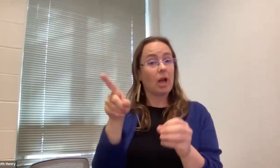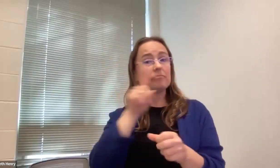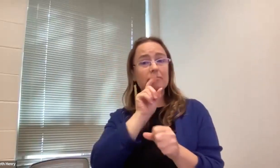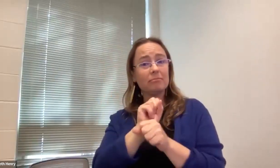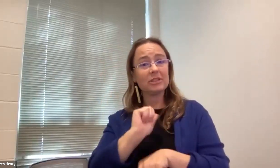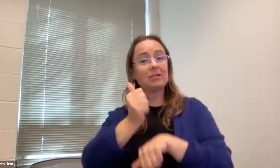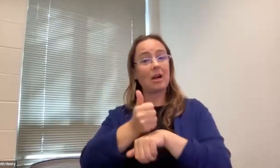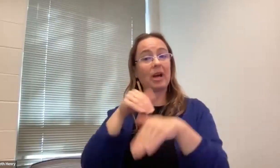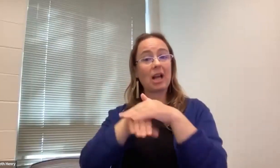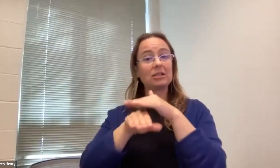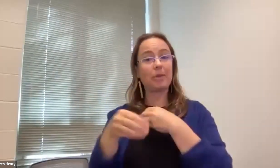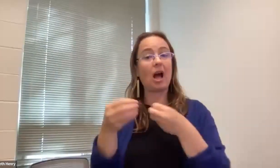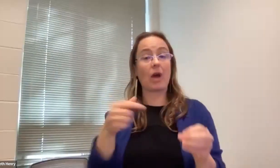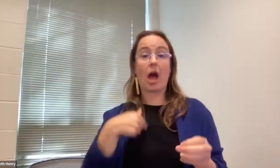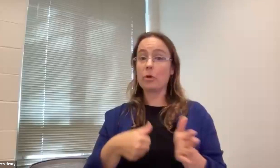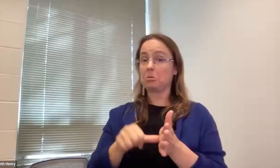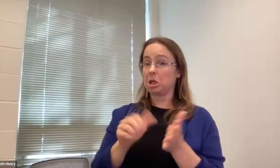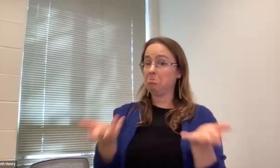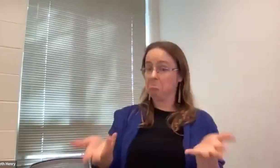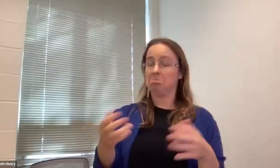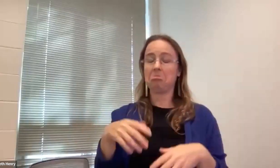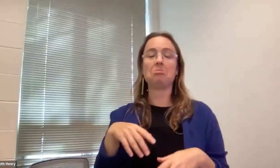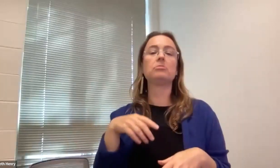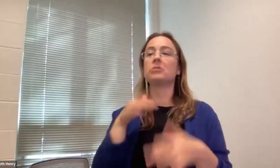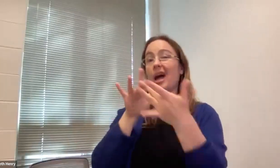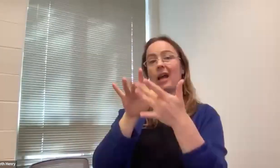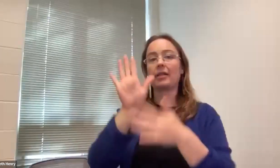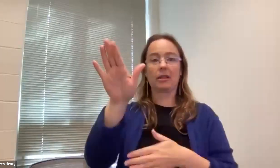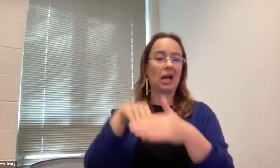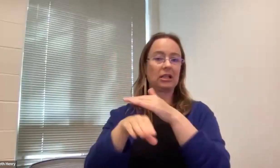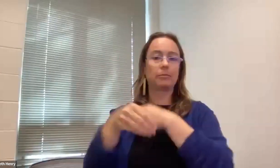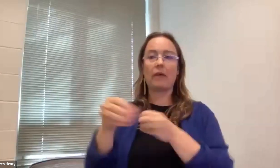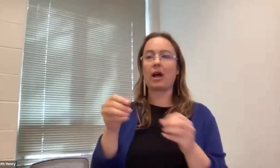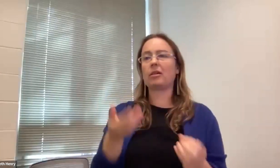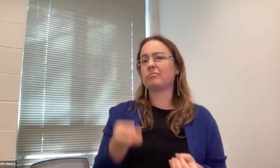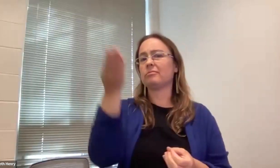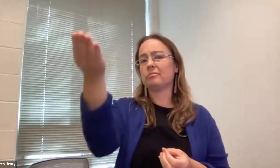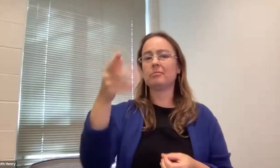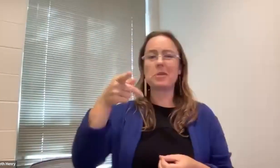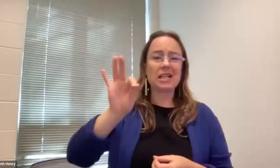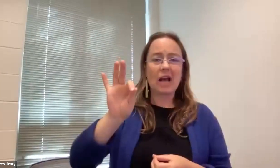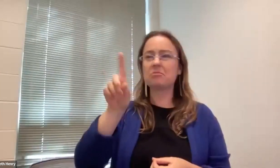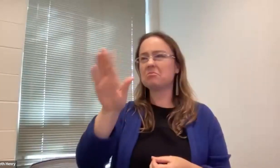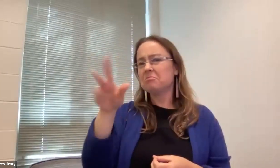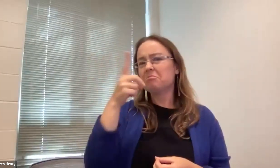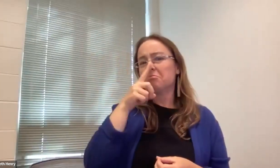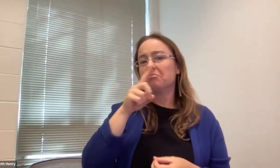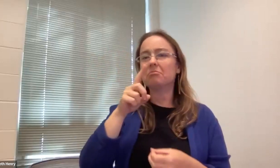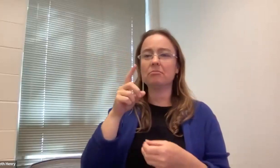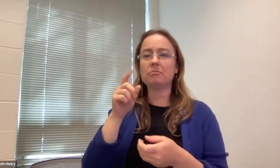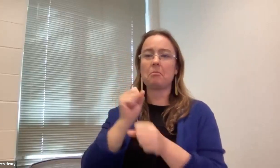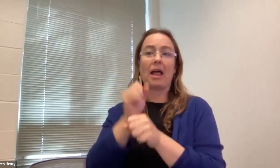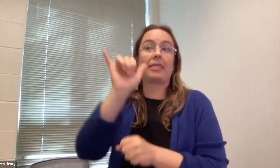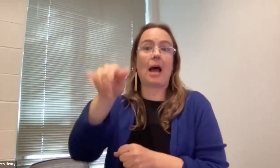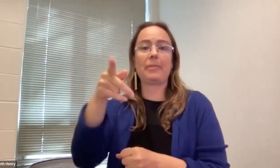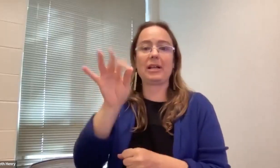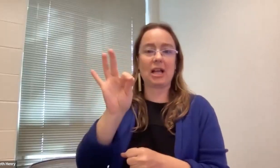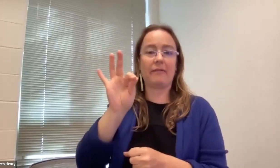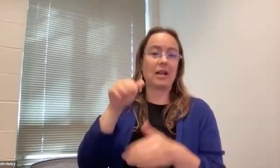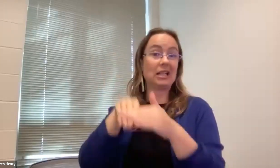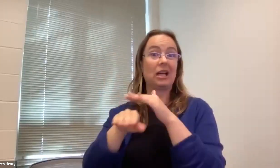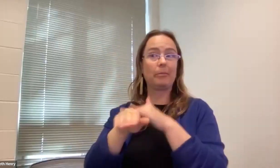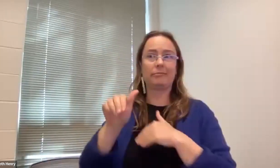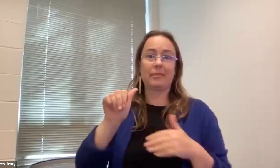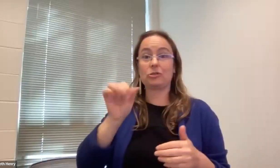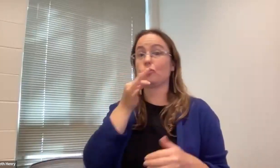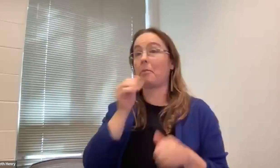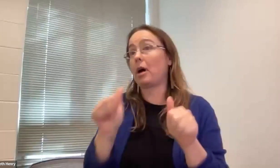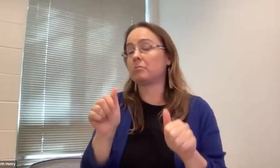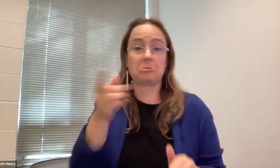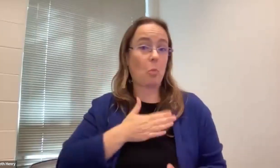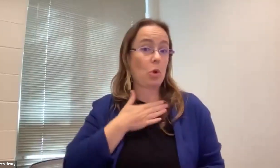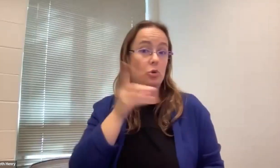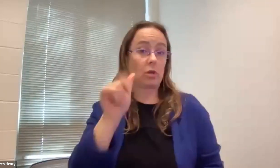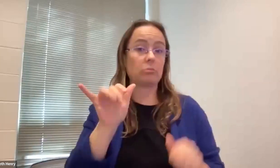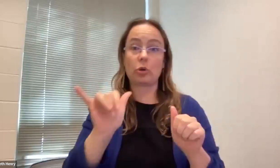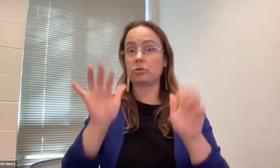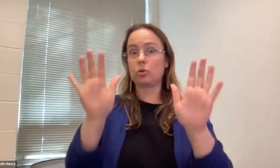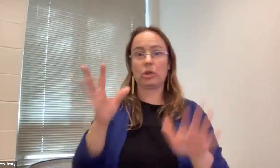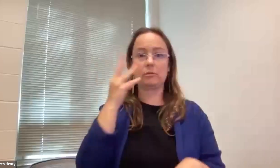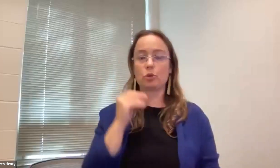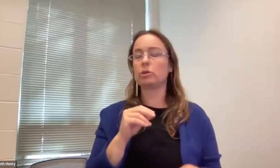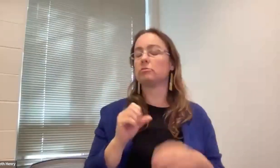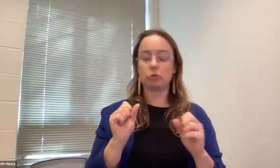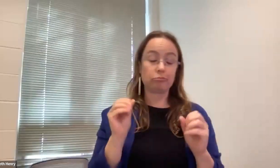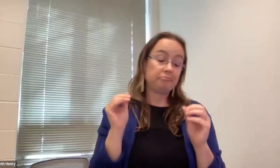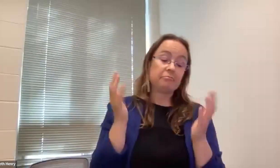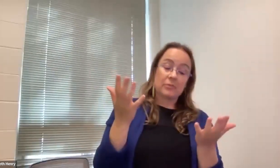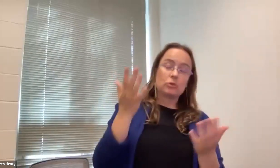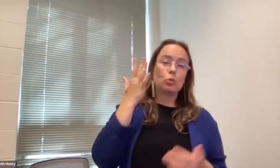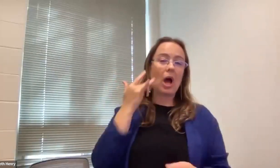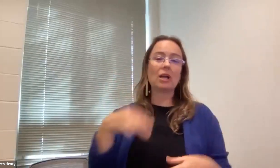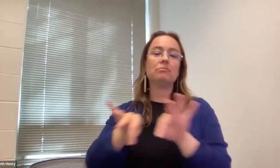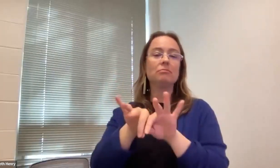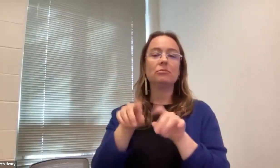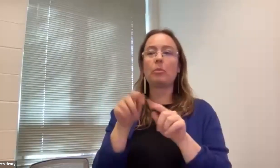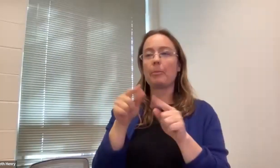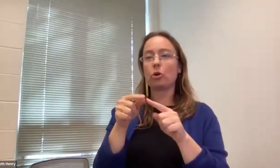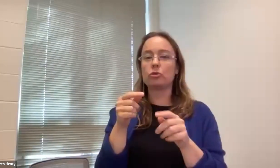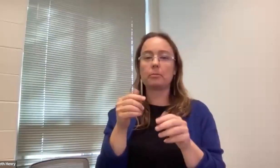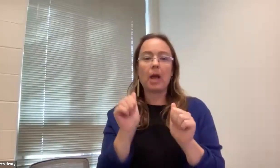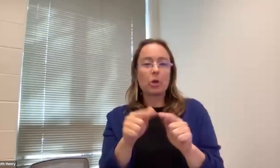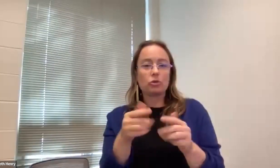Gustavo Navarrete (he/him/él): and I contacted their accessibility office, and which it was impressive to me that they, that kind of accessibility office that was great. I sent them. Uh, I sent them a Pdf. That I wanted them to uh make accessible, and they did, and it was just a phenomenal experience,